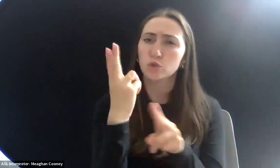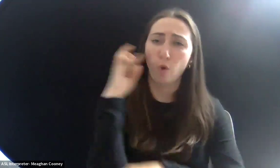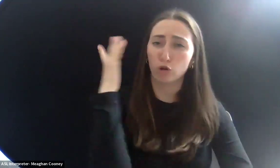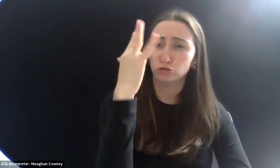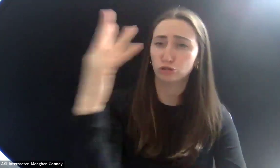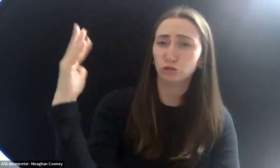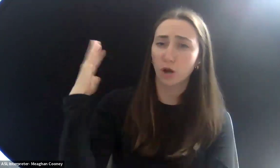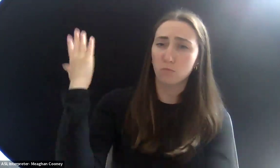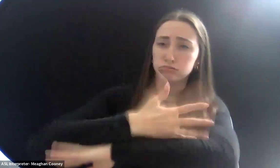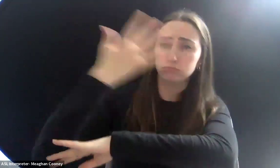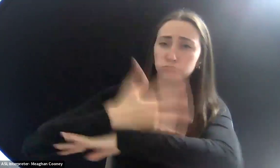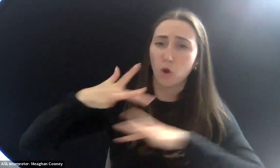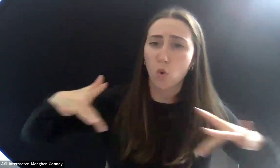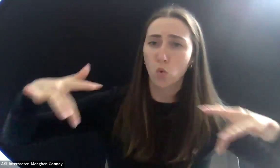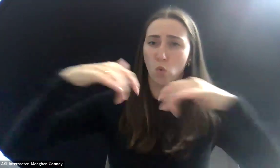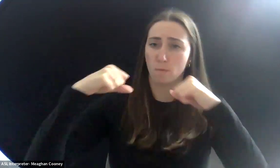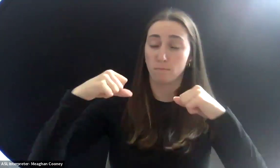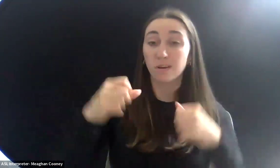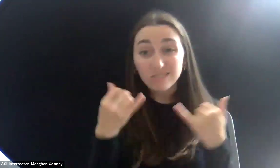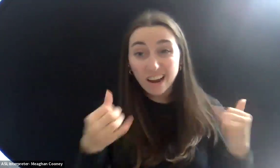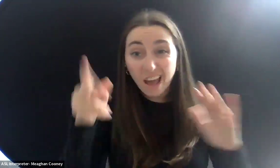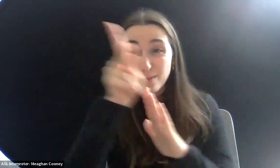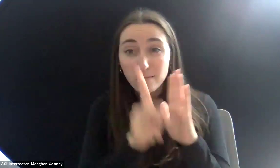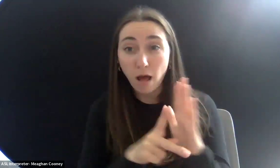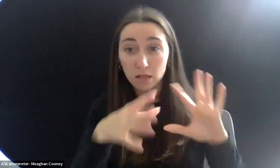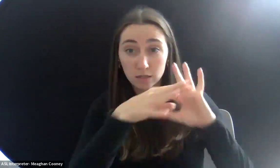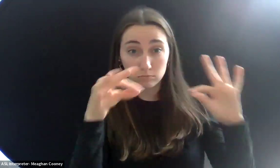And currently the policy indicates that the requirements